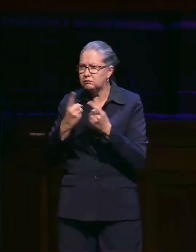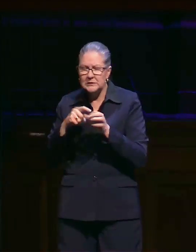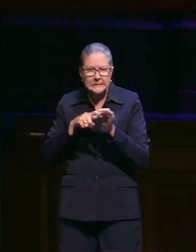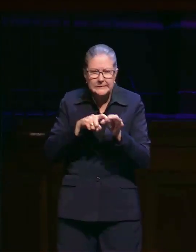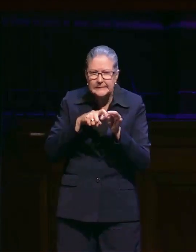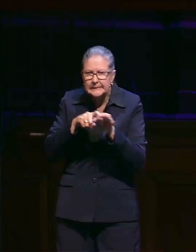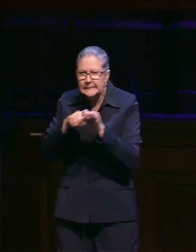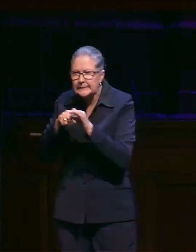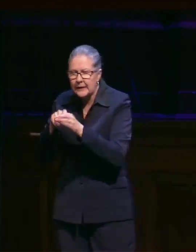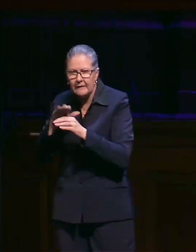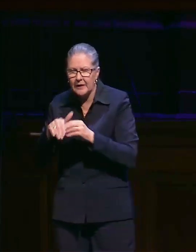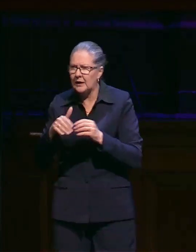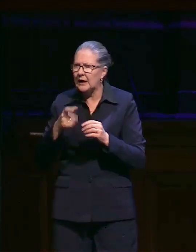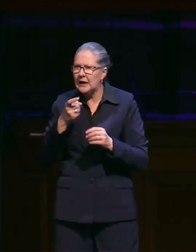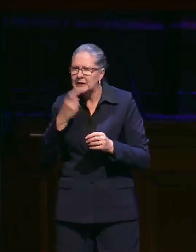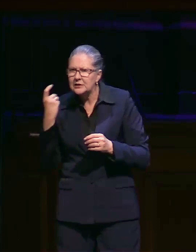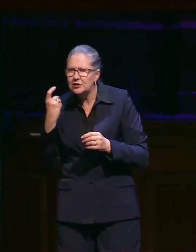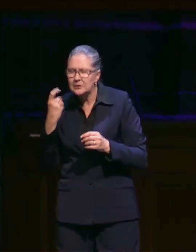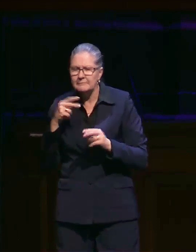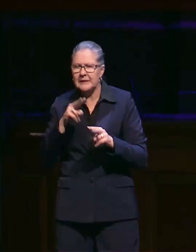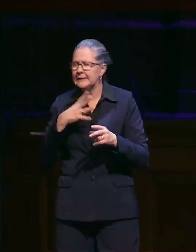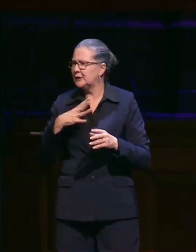and addiction revealed that we needed a whole new approach to mental health and